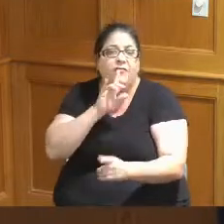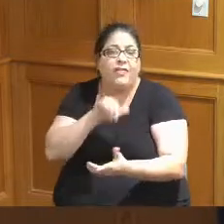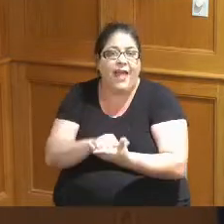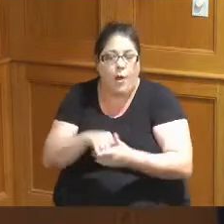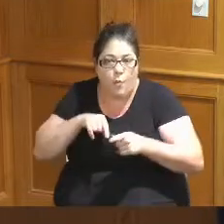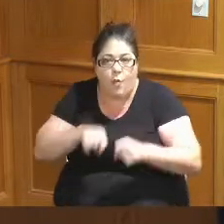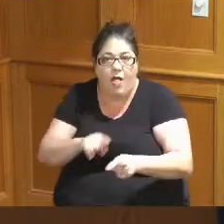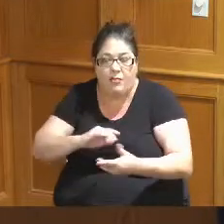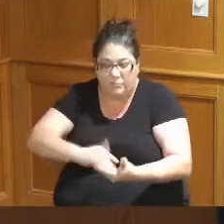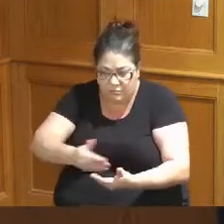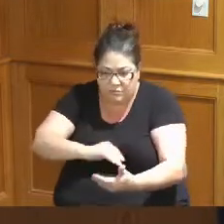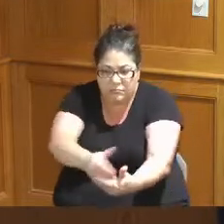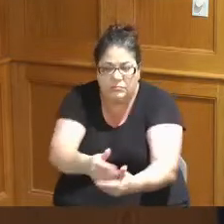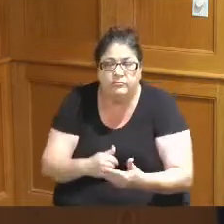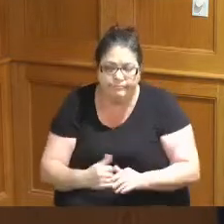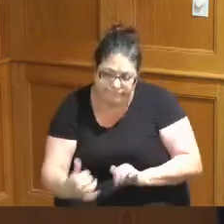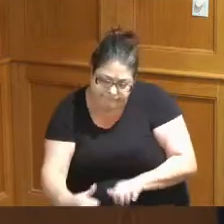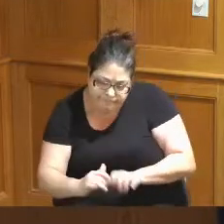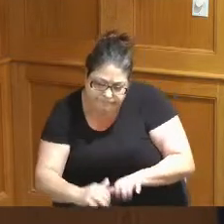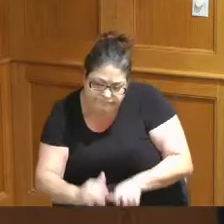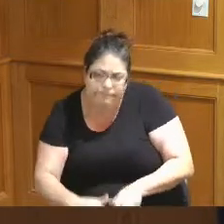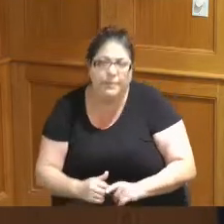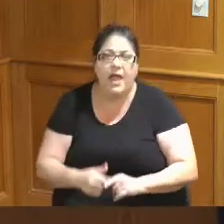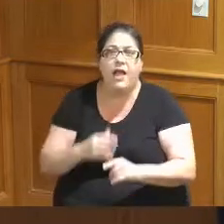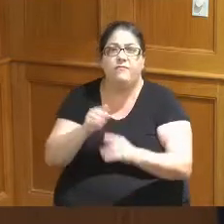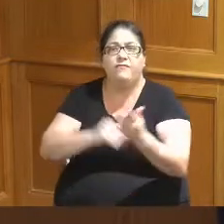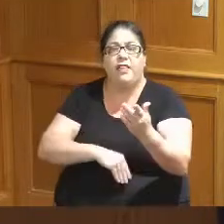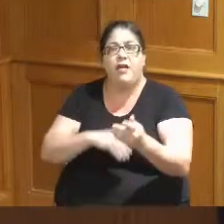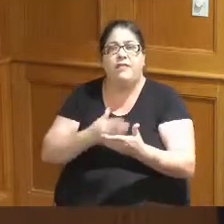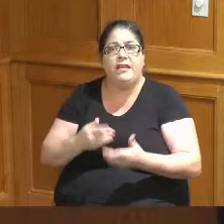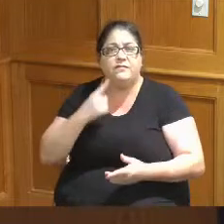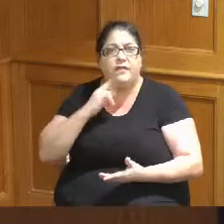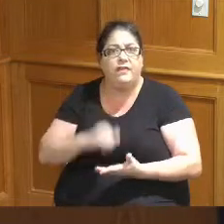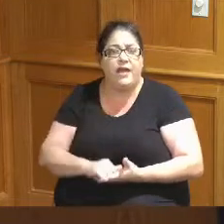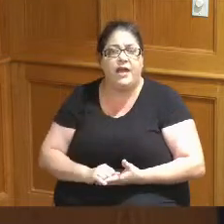with contractors who were really looking to do business with someone and people walked